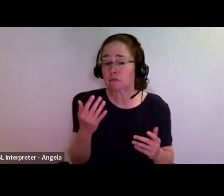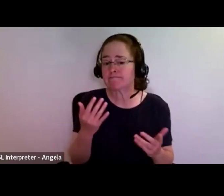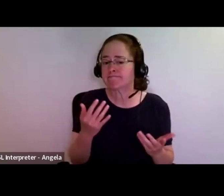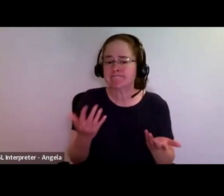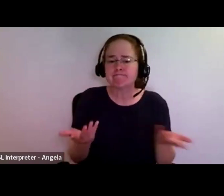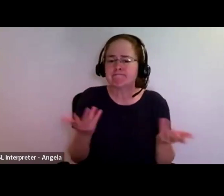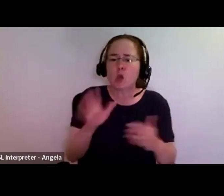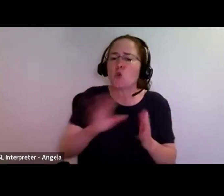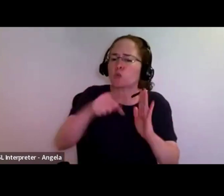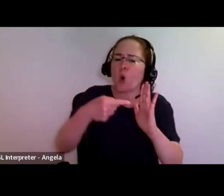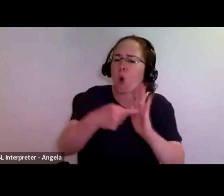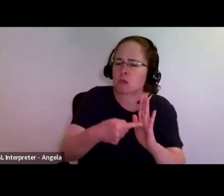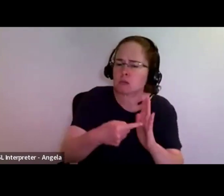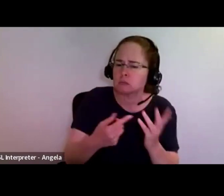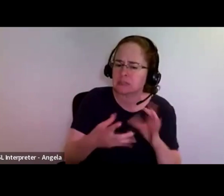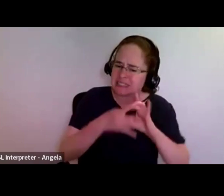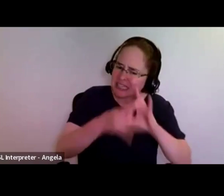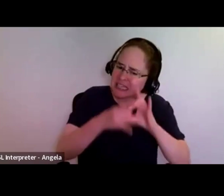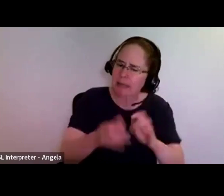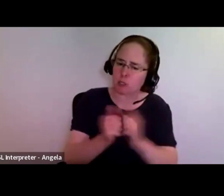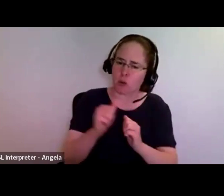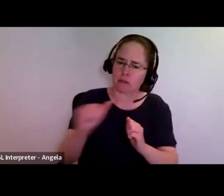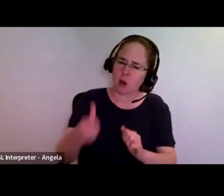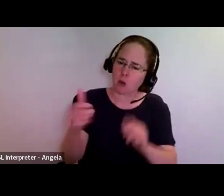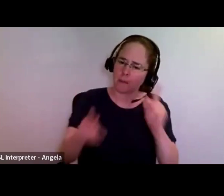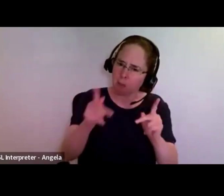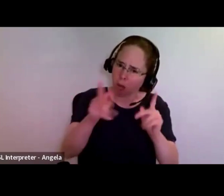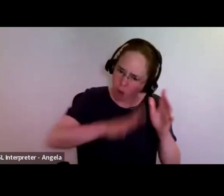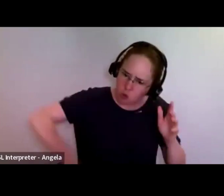your role in connecting with people across disability